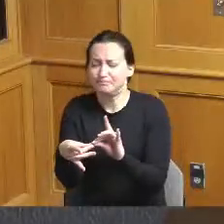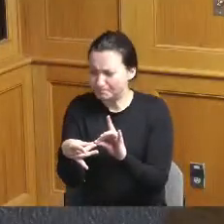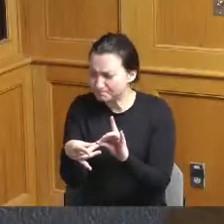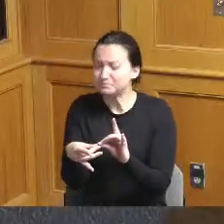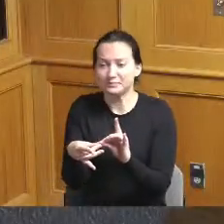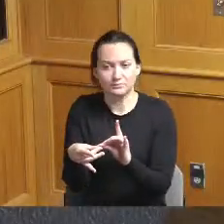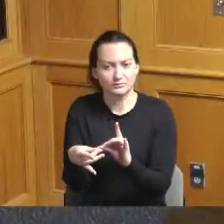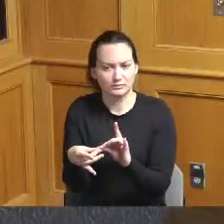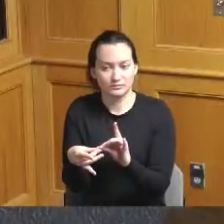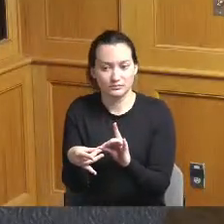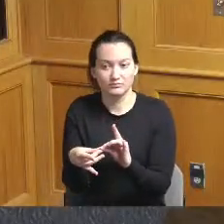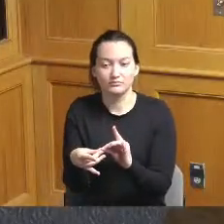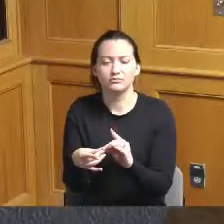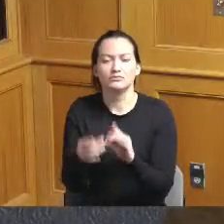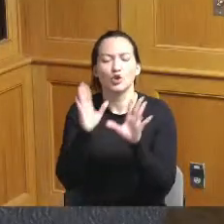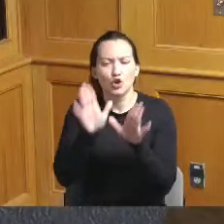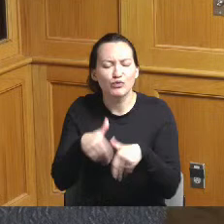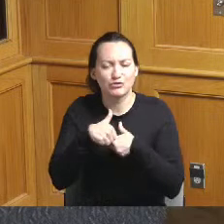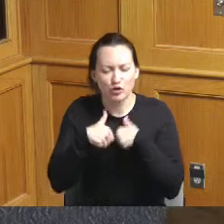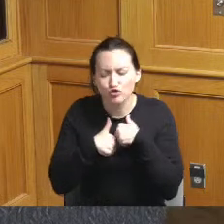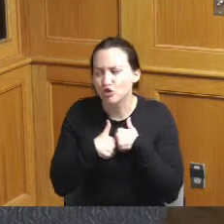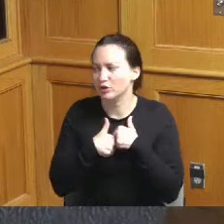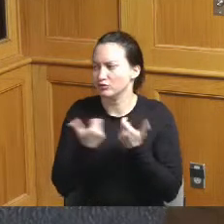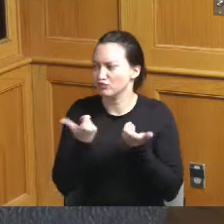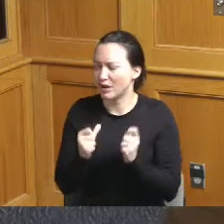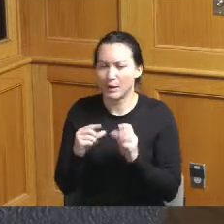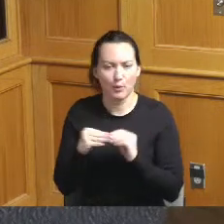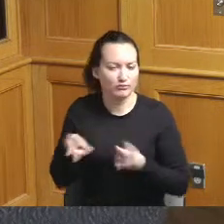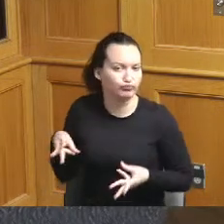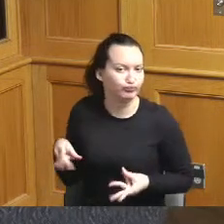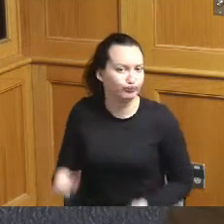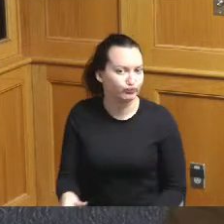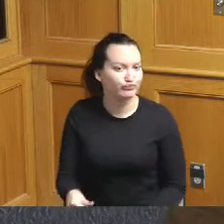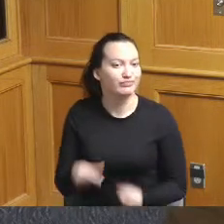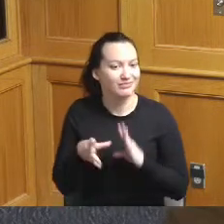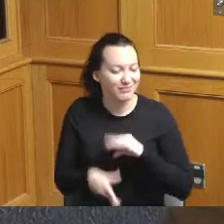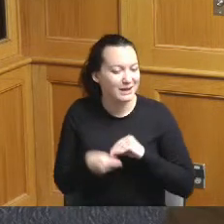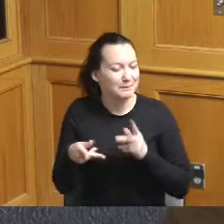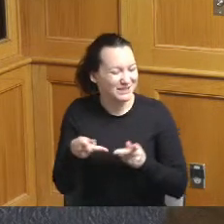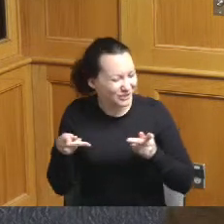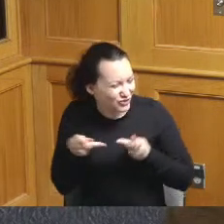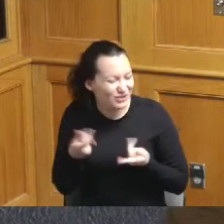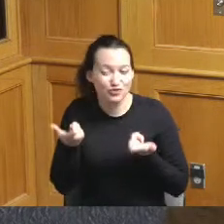restructuring trying to be more efficient with some added positions trying to be more really